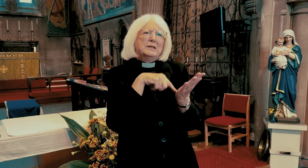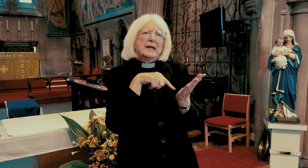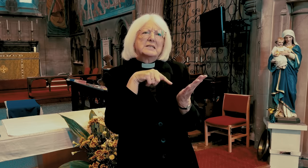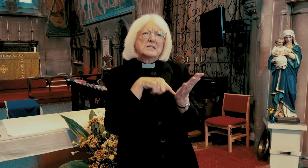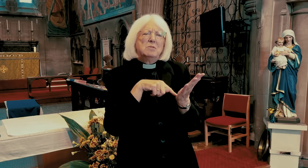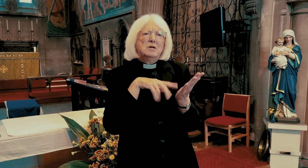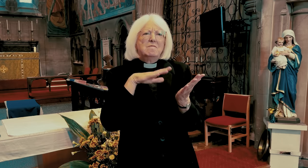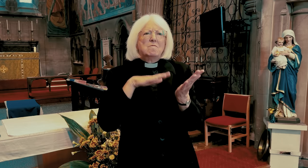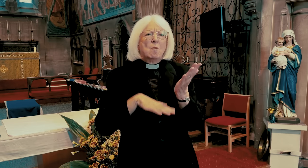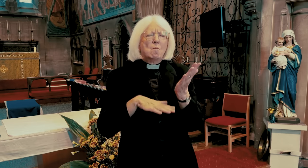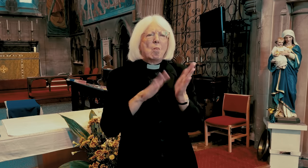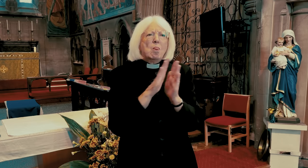from the Book of Numbers.